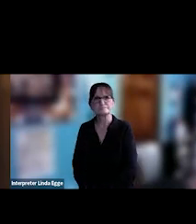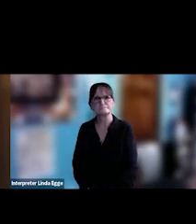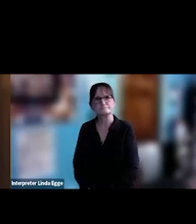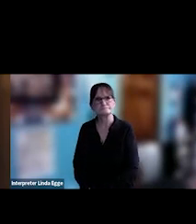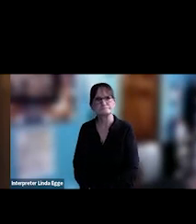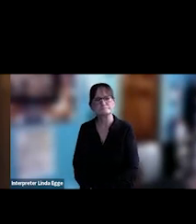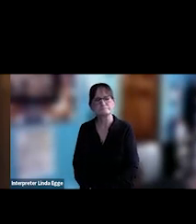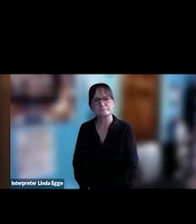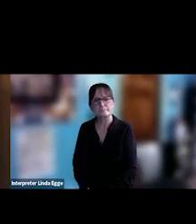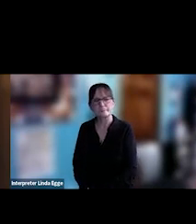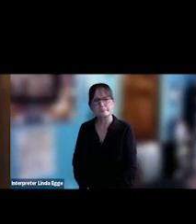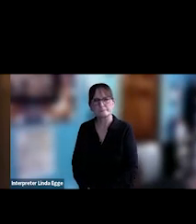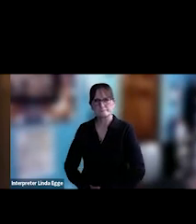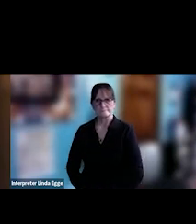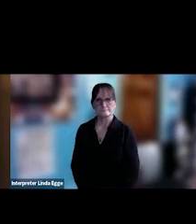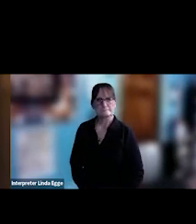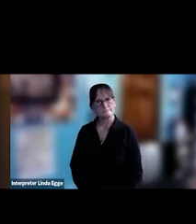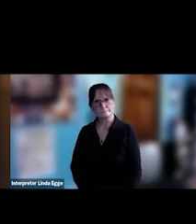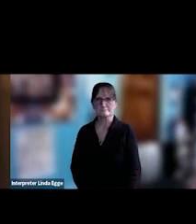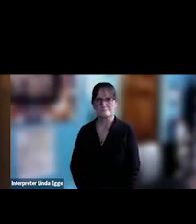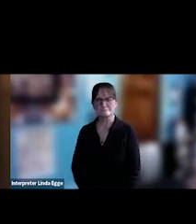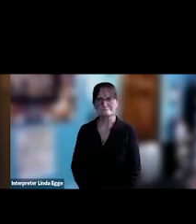Oops. Sorry, too quick. There we go.